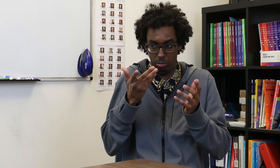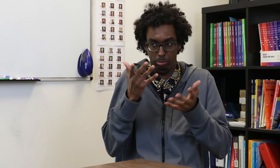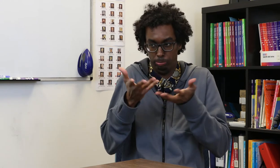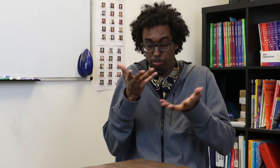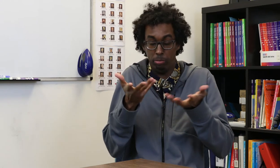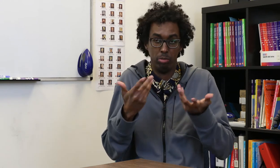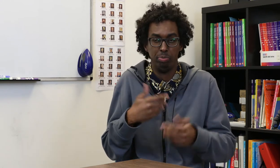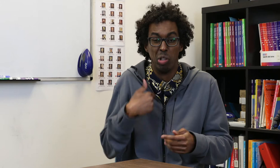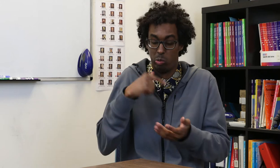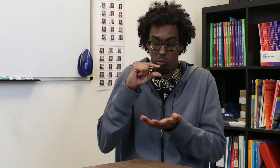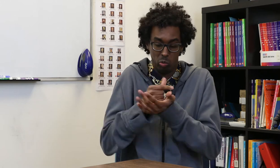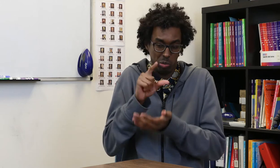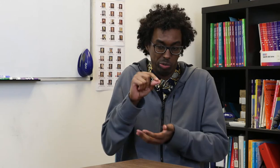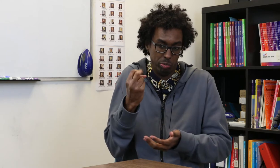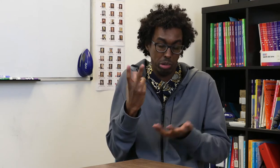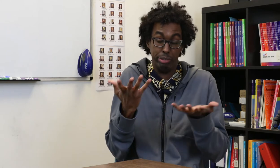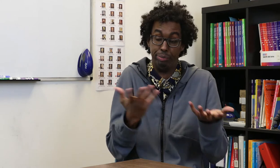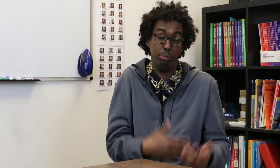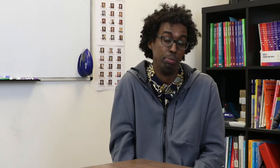I graduated in 2012. [shrugs]